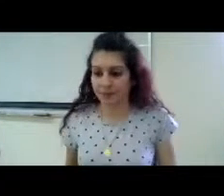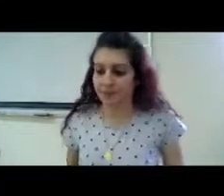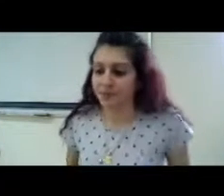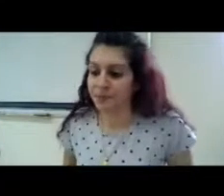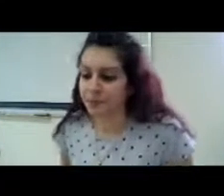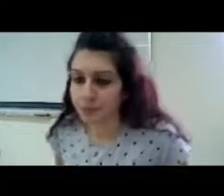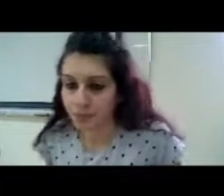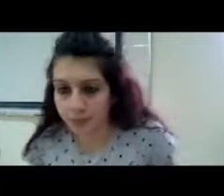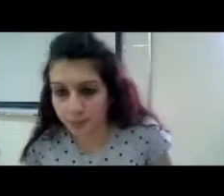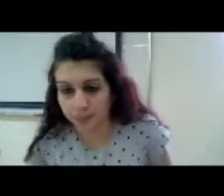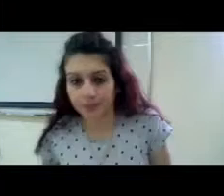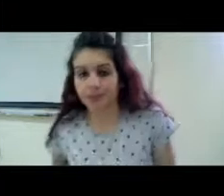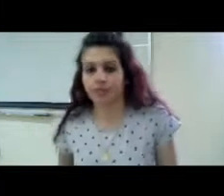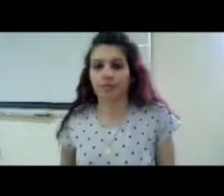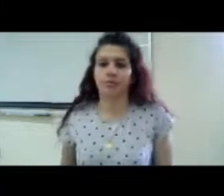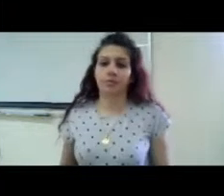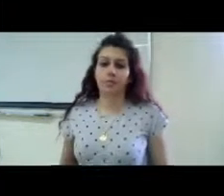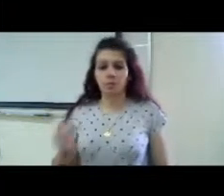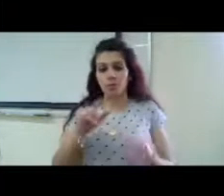very much